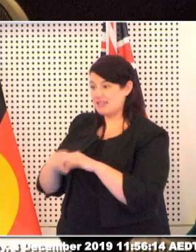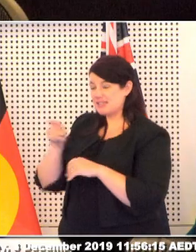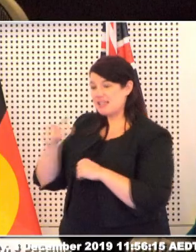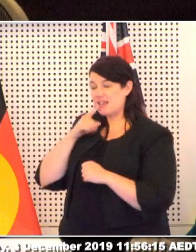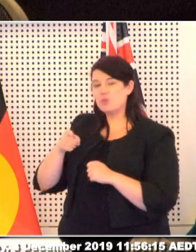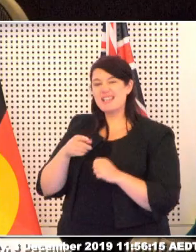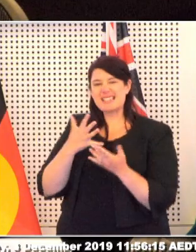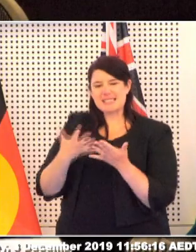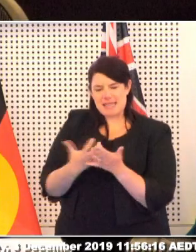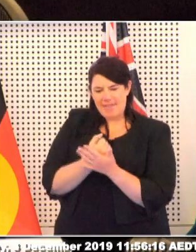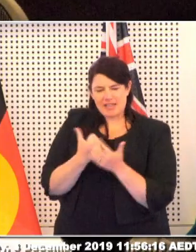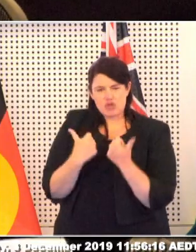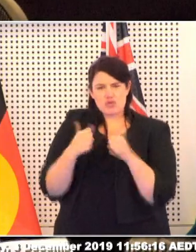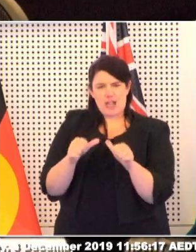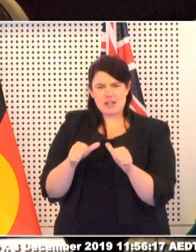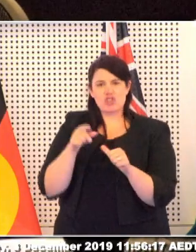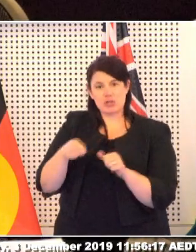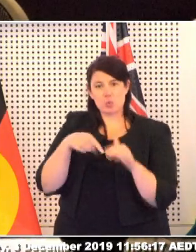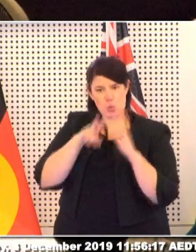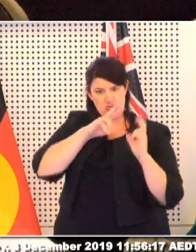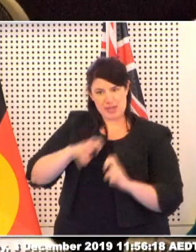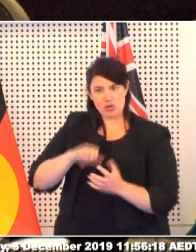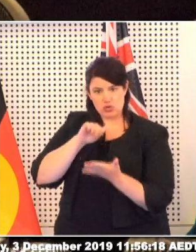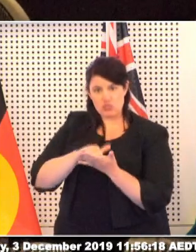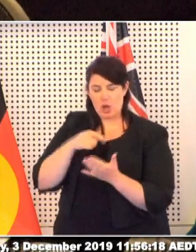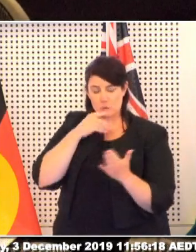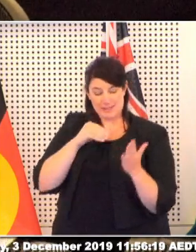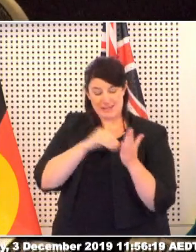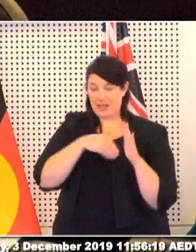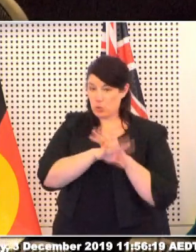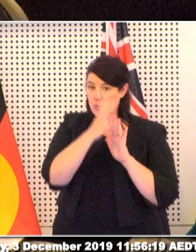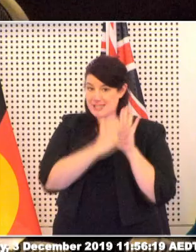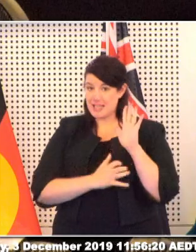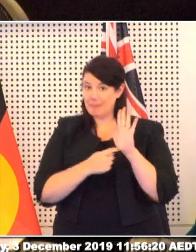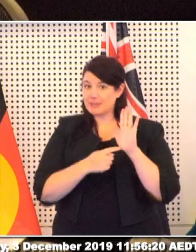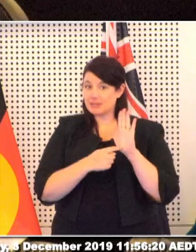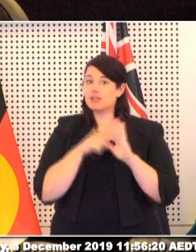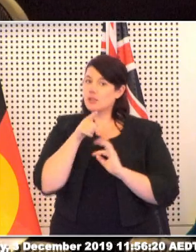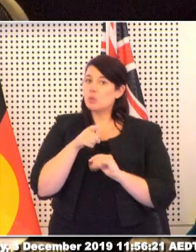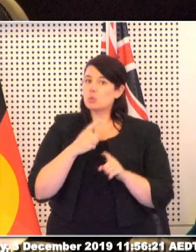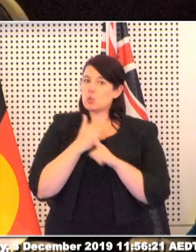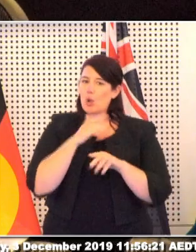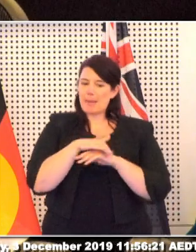research that you report upon in your statement, and you deal with that subject